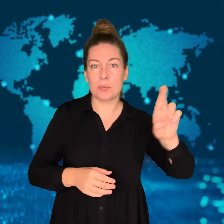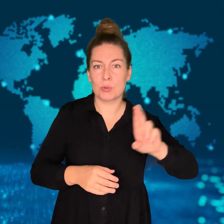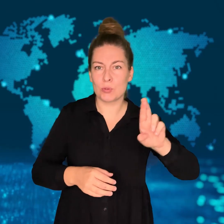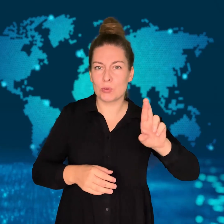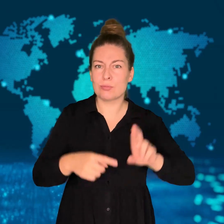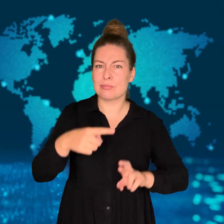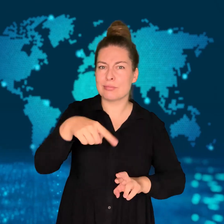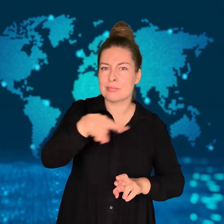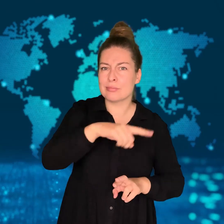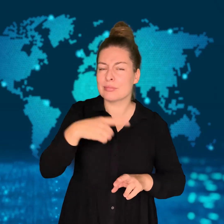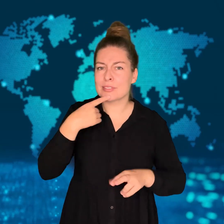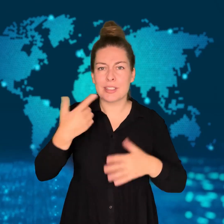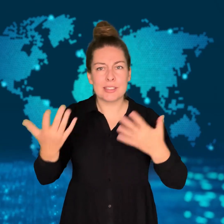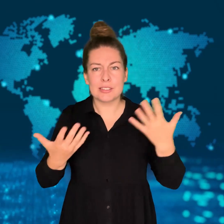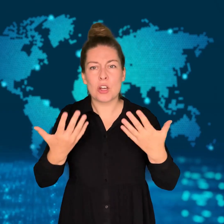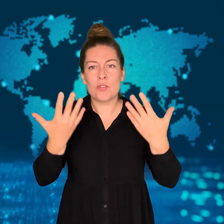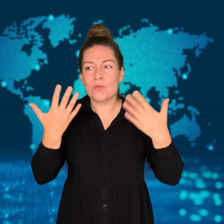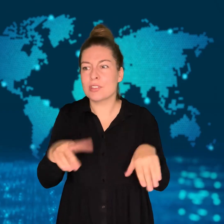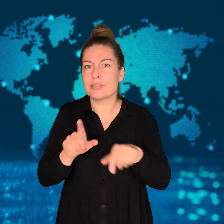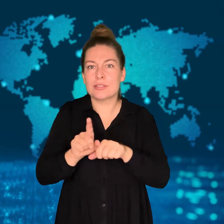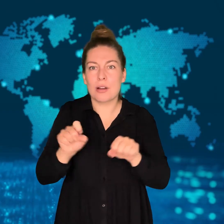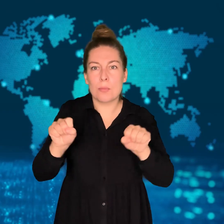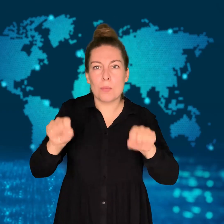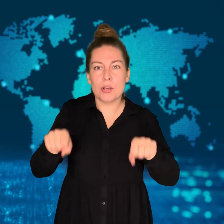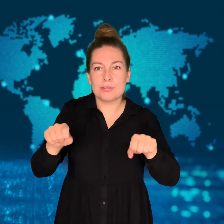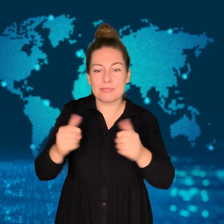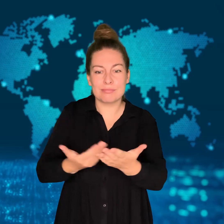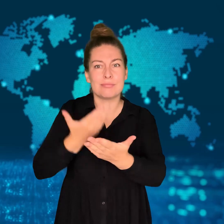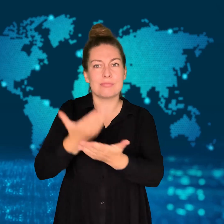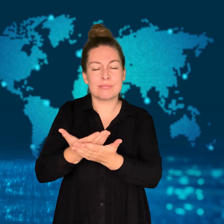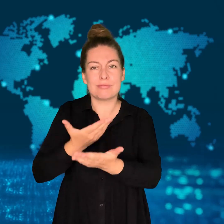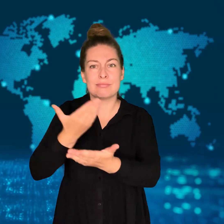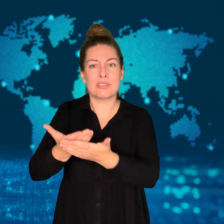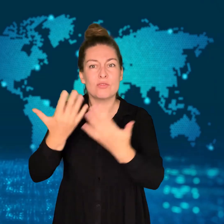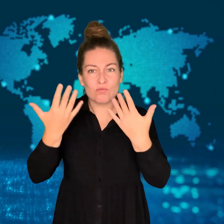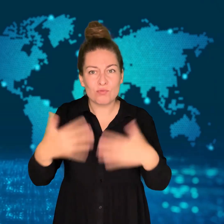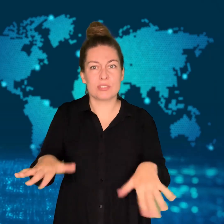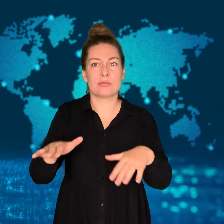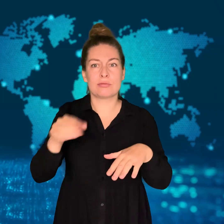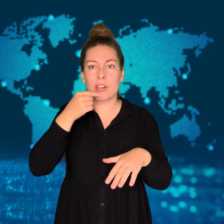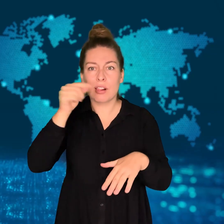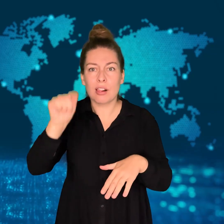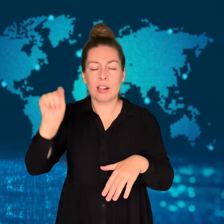They agree to sign the bill.